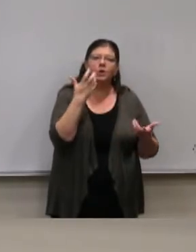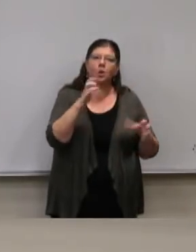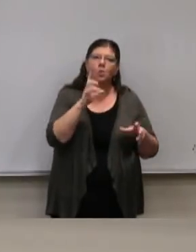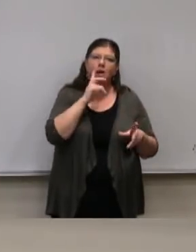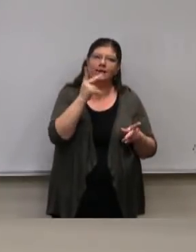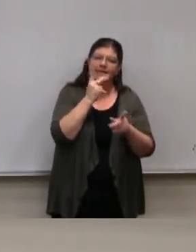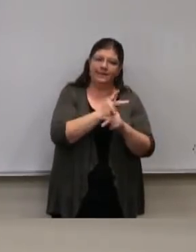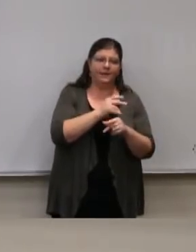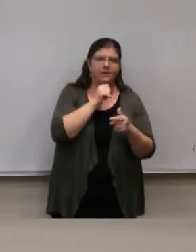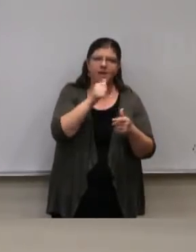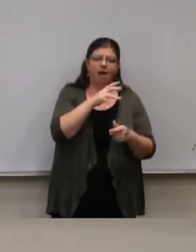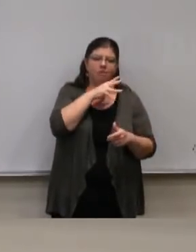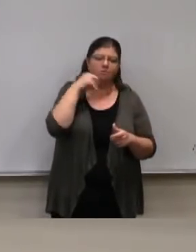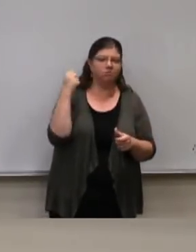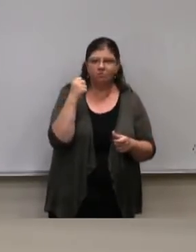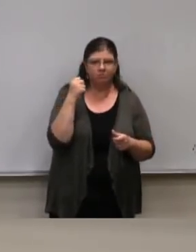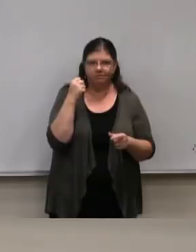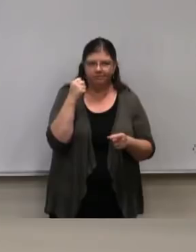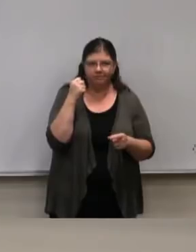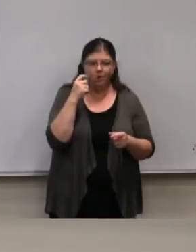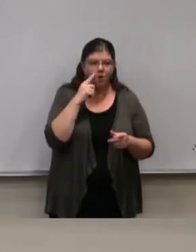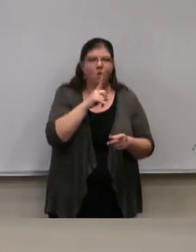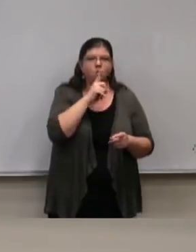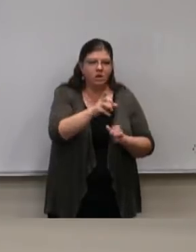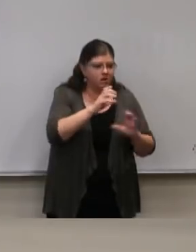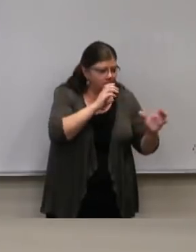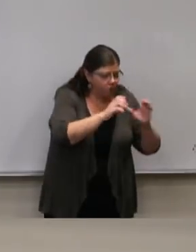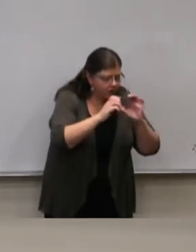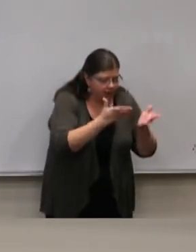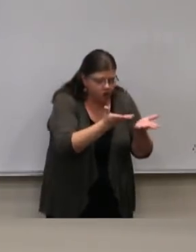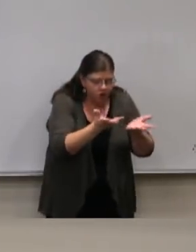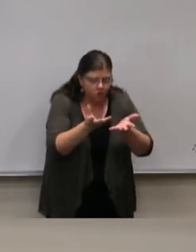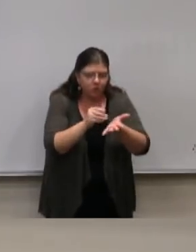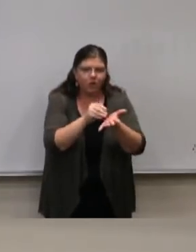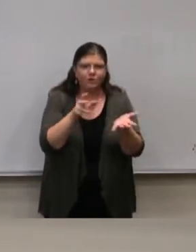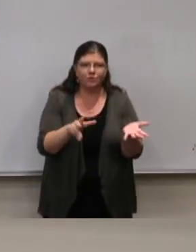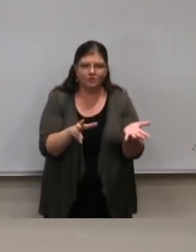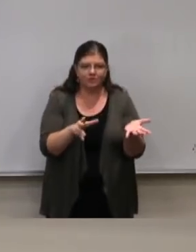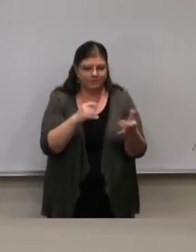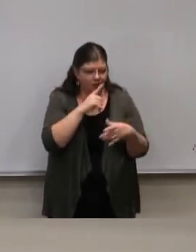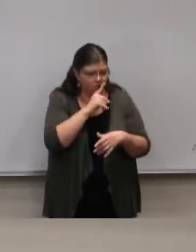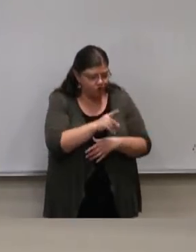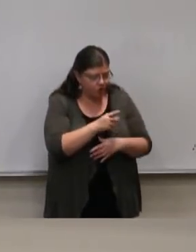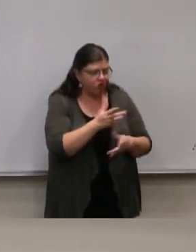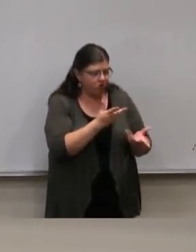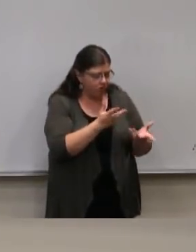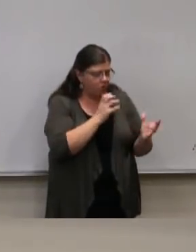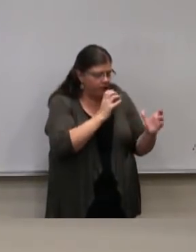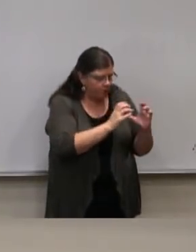around real communication with our students, making sure that we're communicating with them more